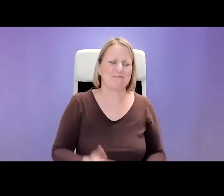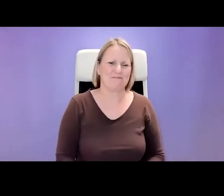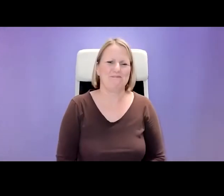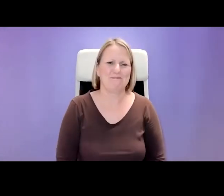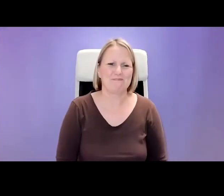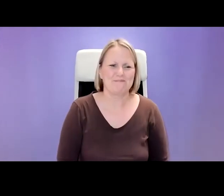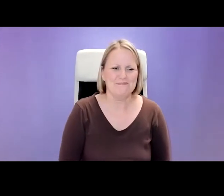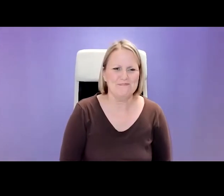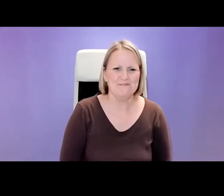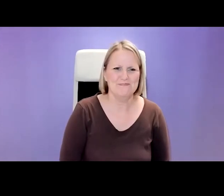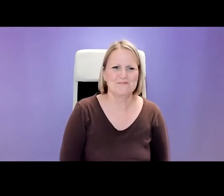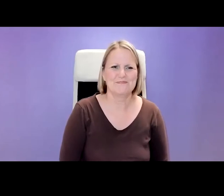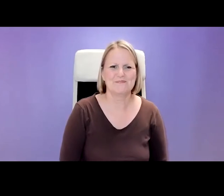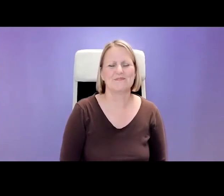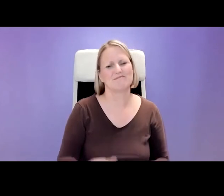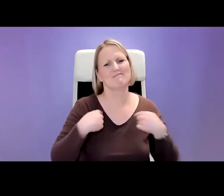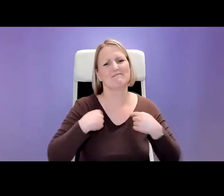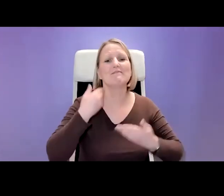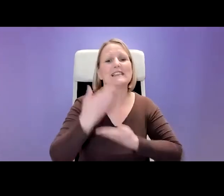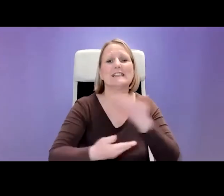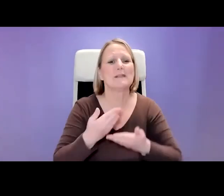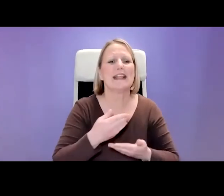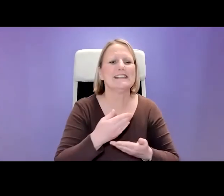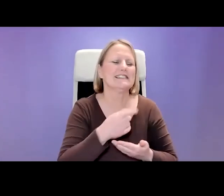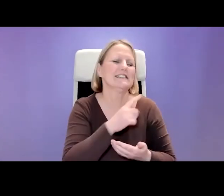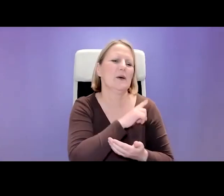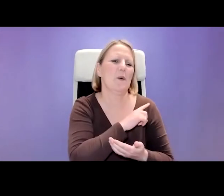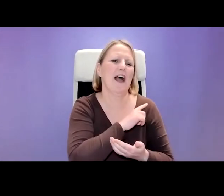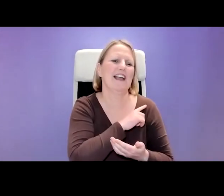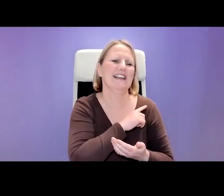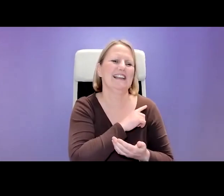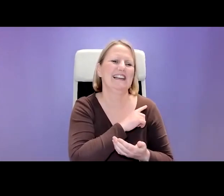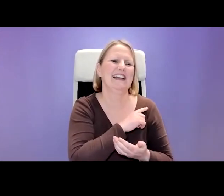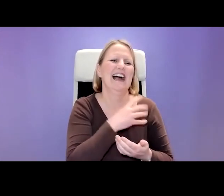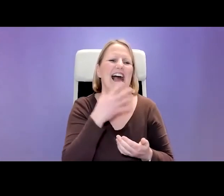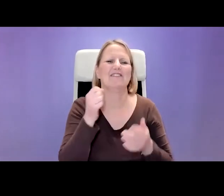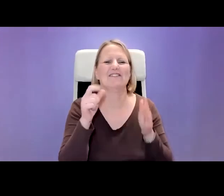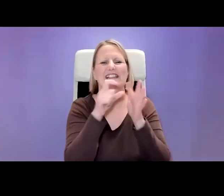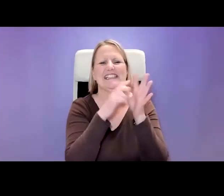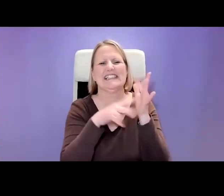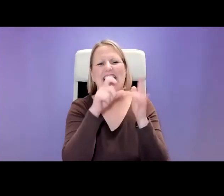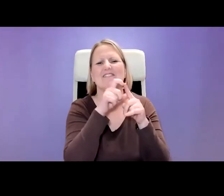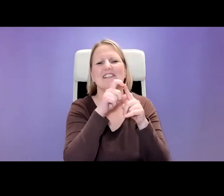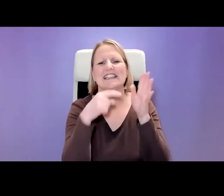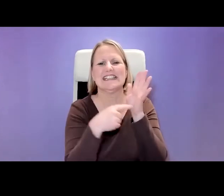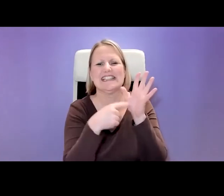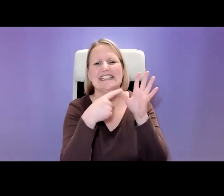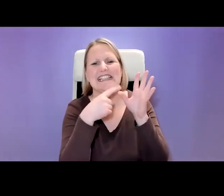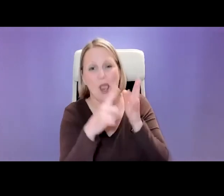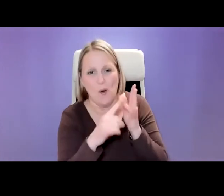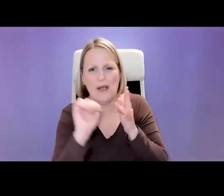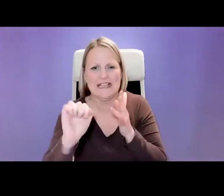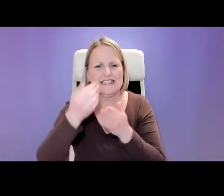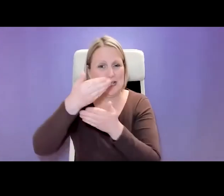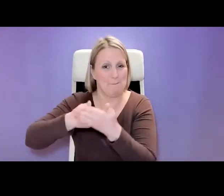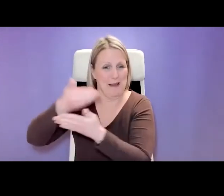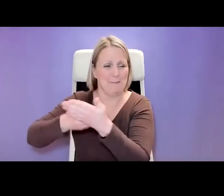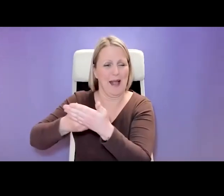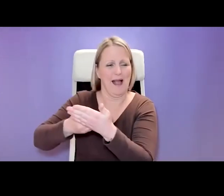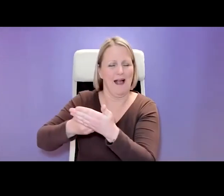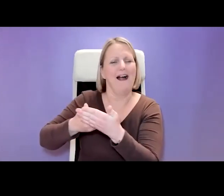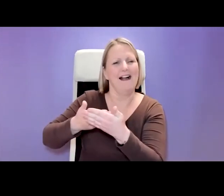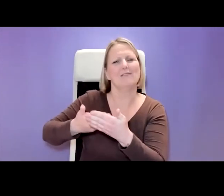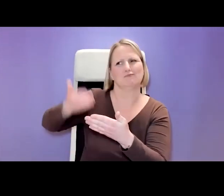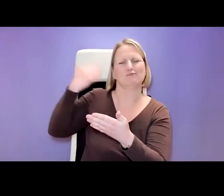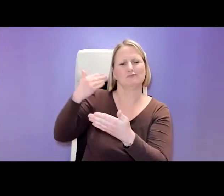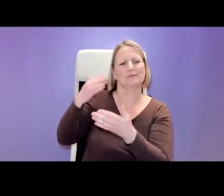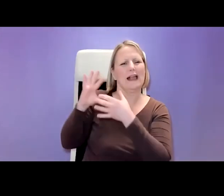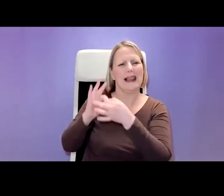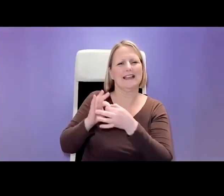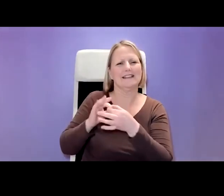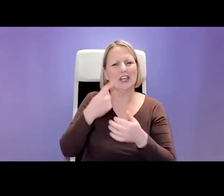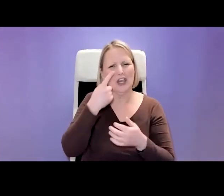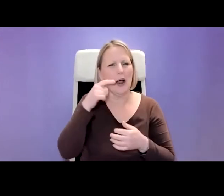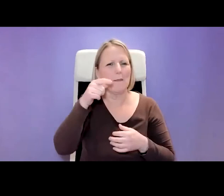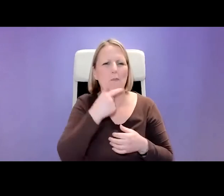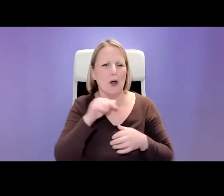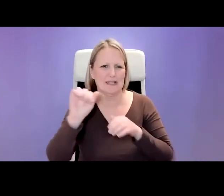In this, in this I’m here overlapping with David Teo’s paper earlier, especially his story about that young boy